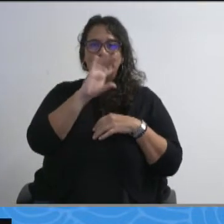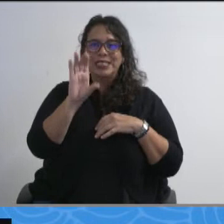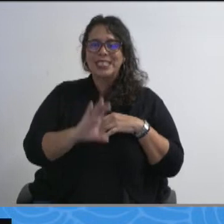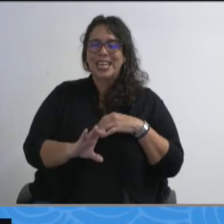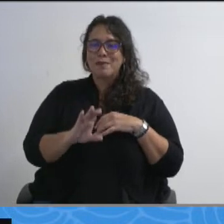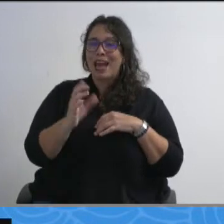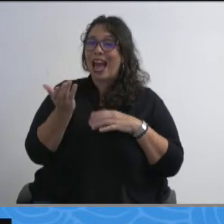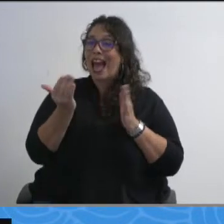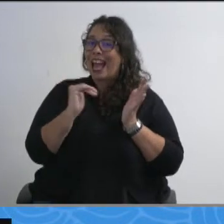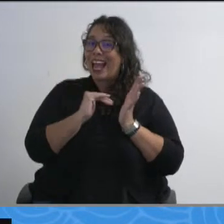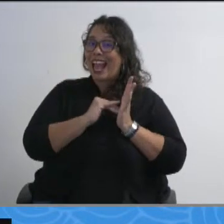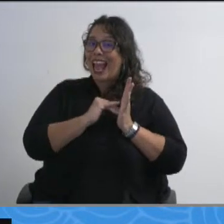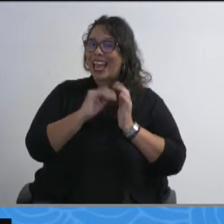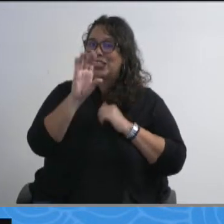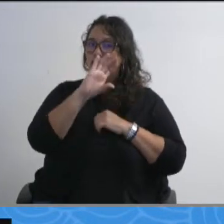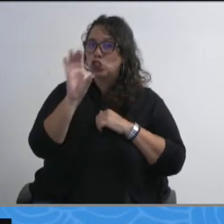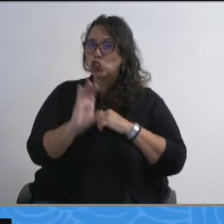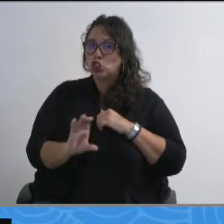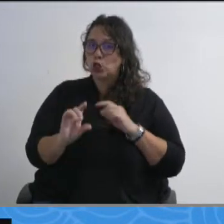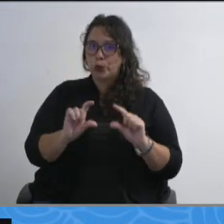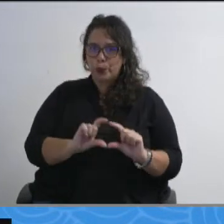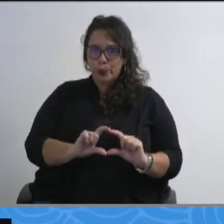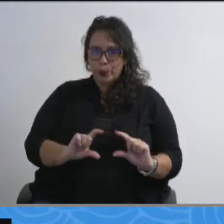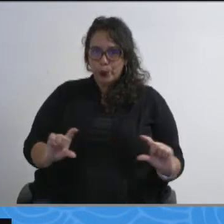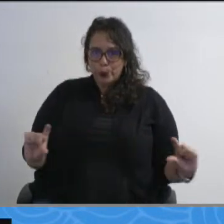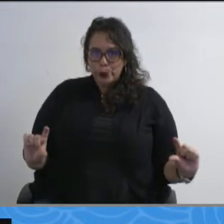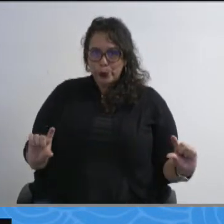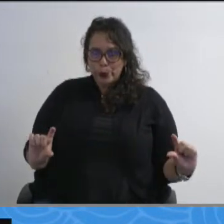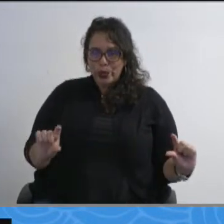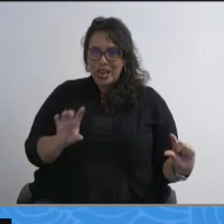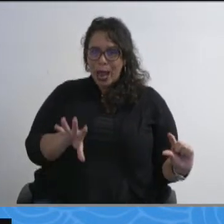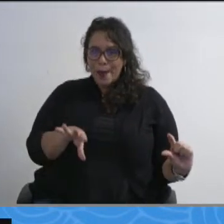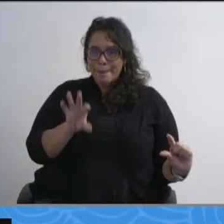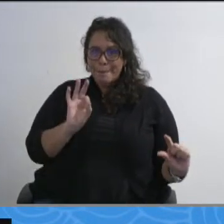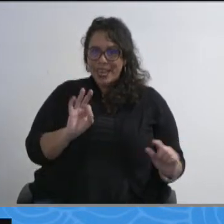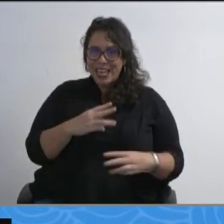You're gonna select the language of your preference. And again, English speakers,